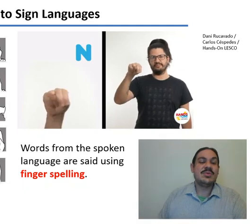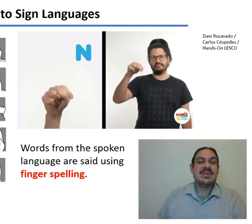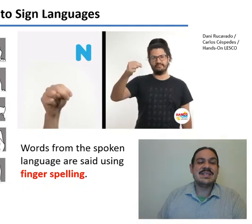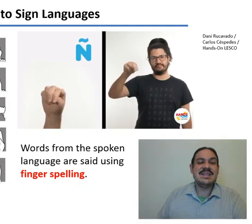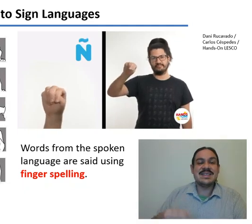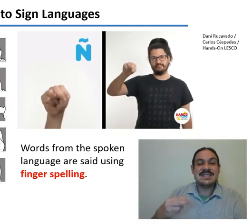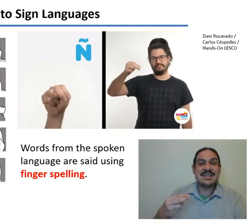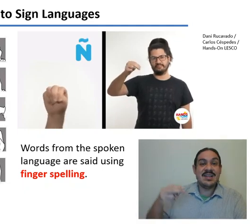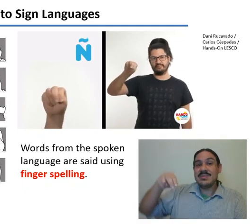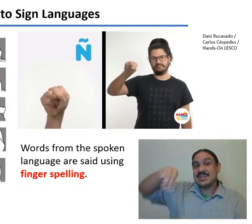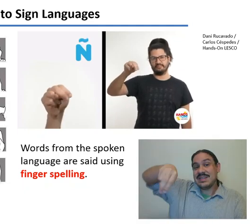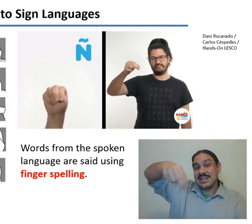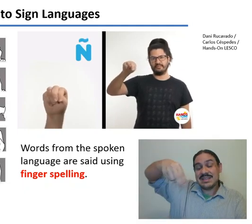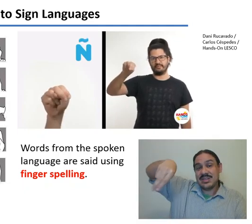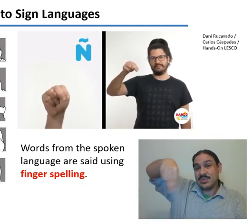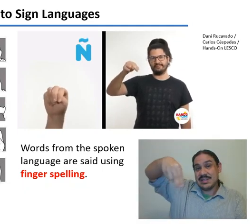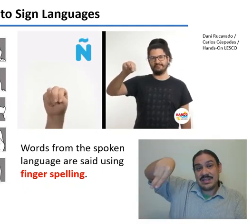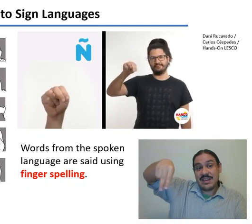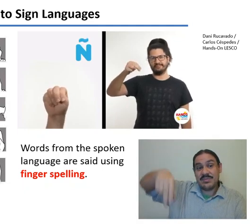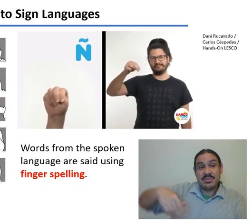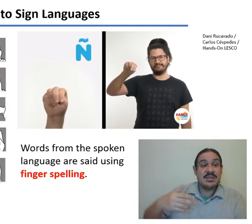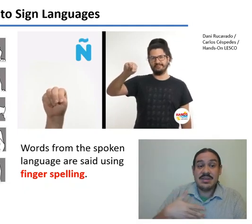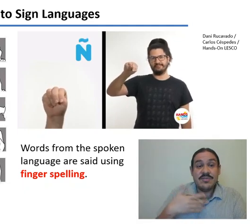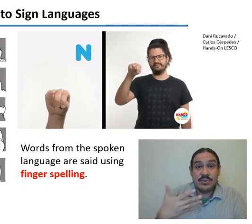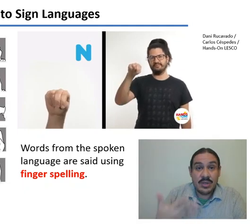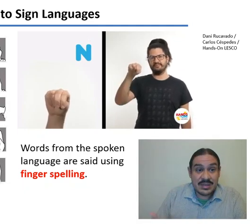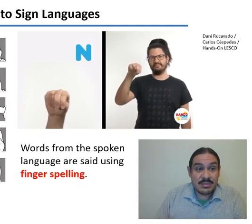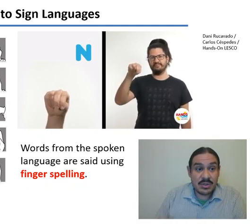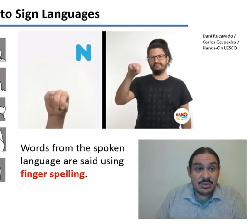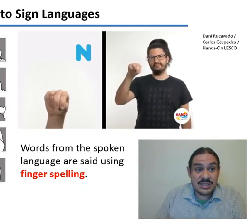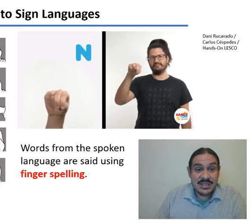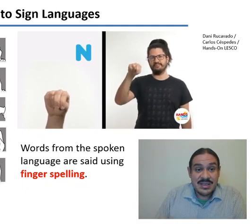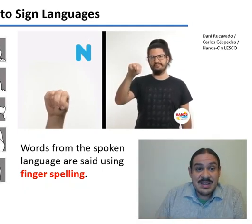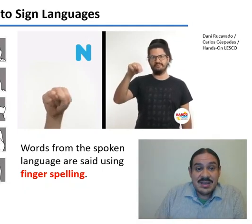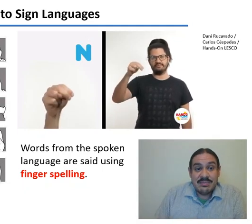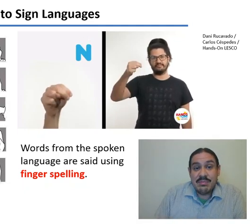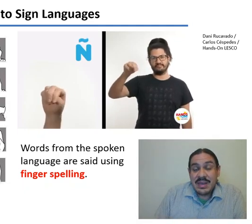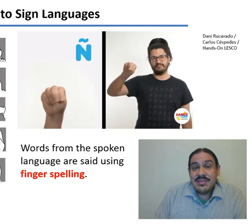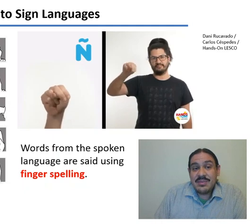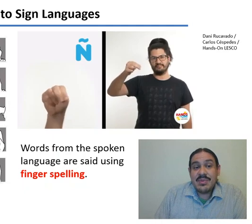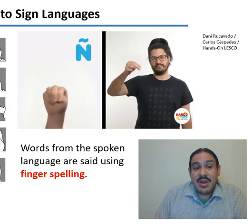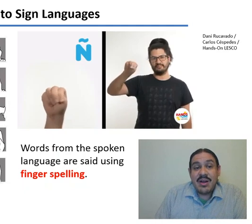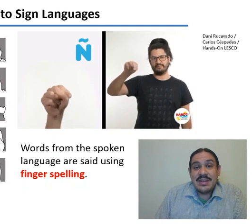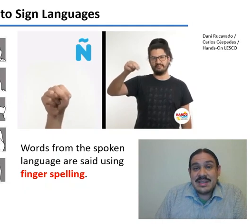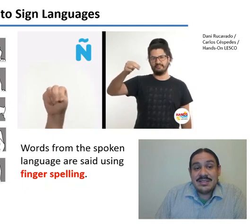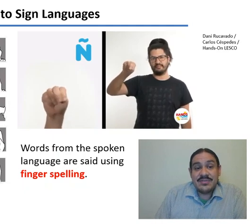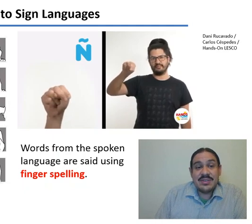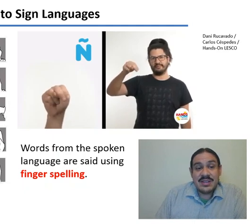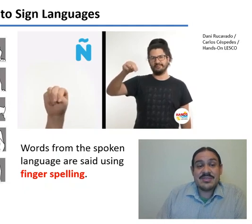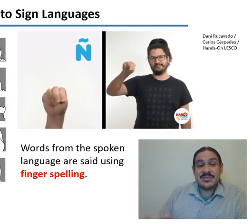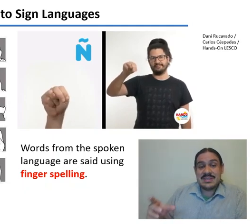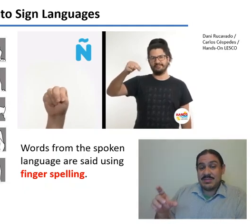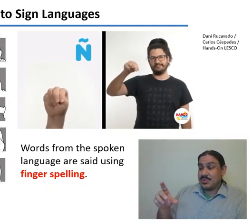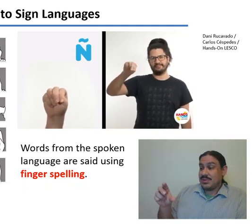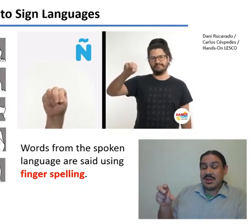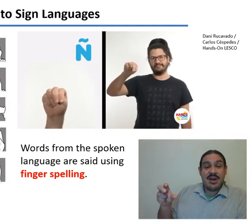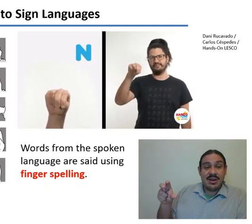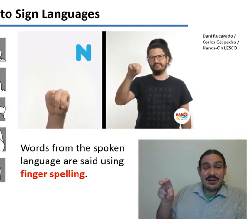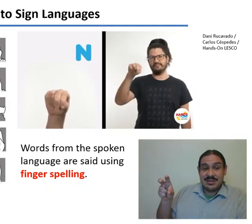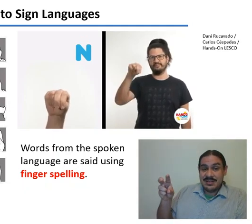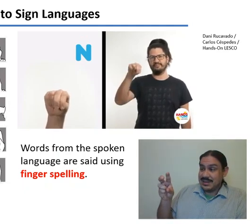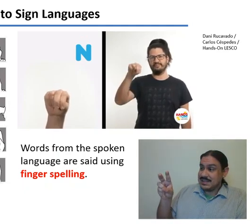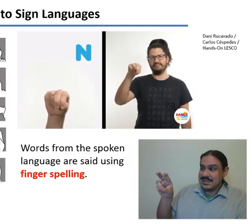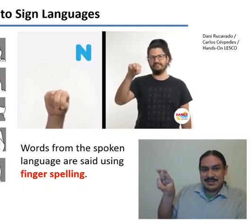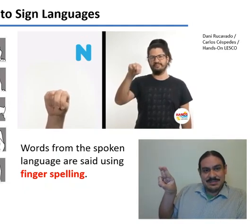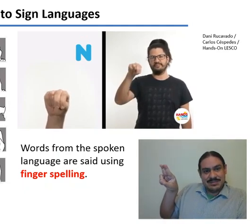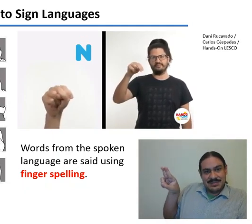"R" is like this